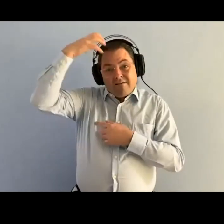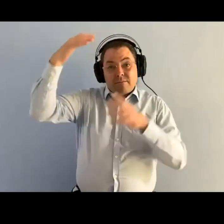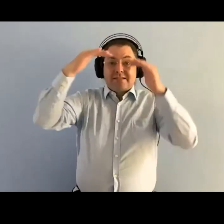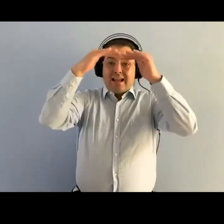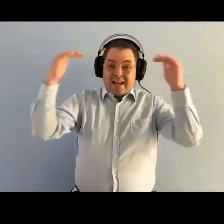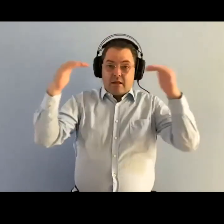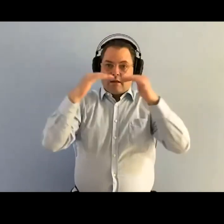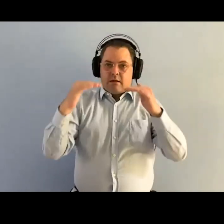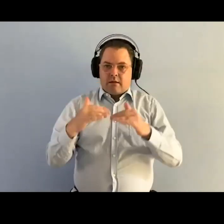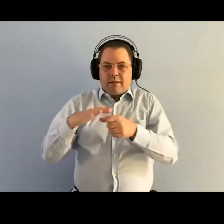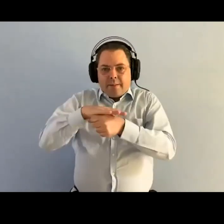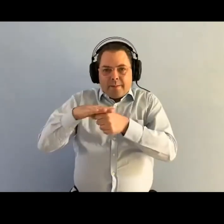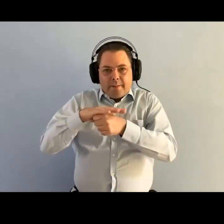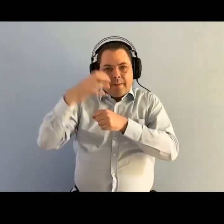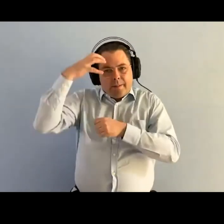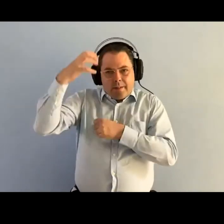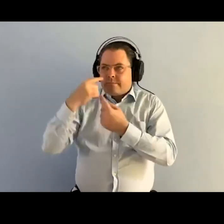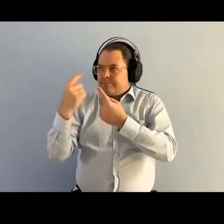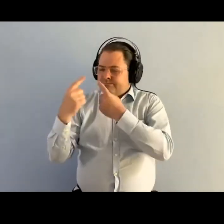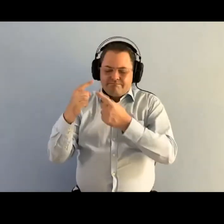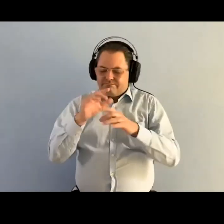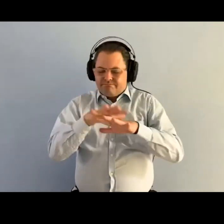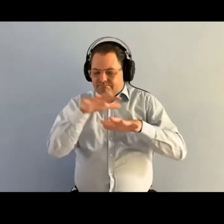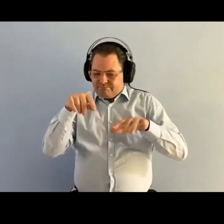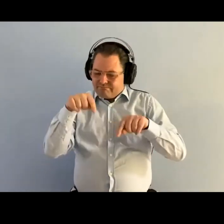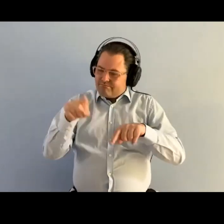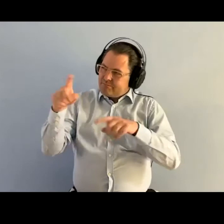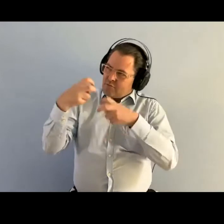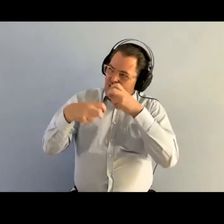, local advocacy with the local government, and also preparing various